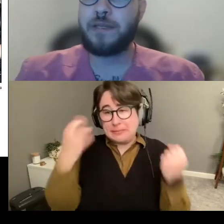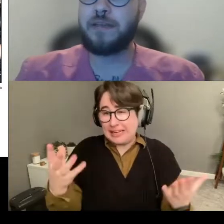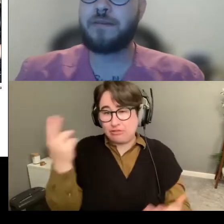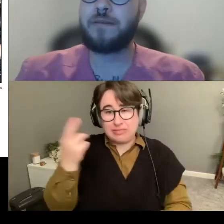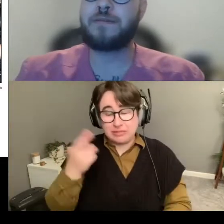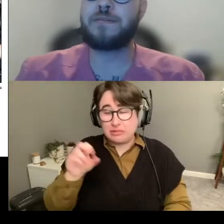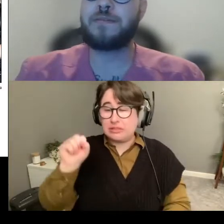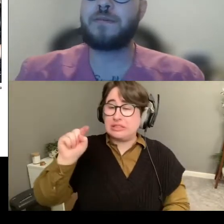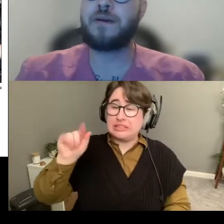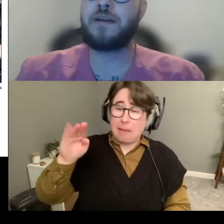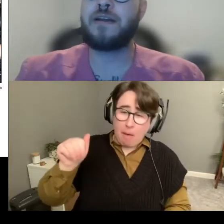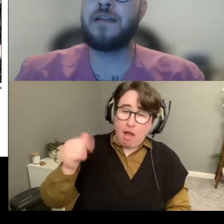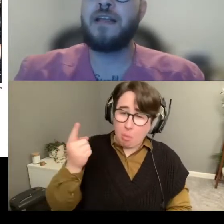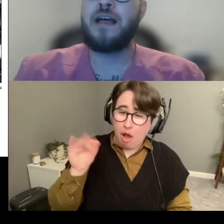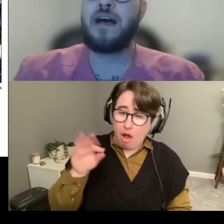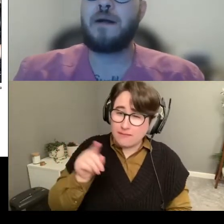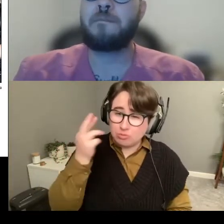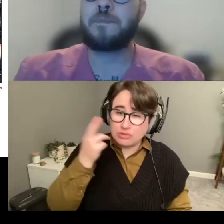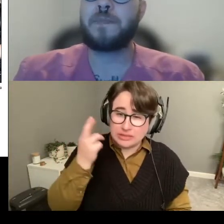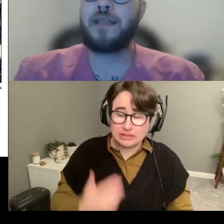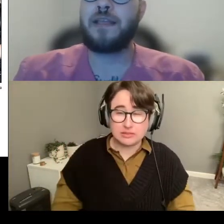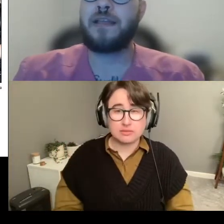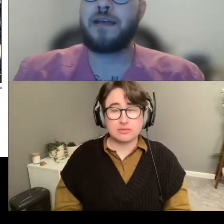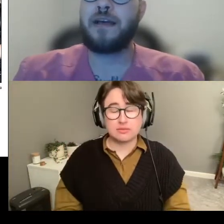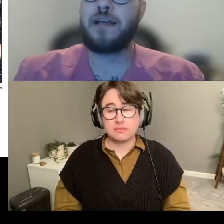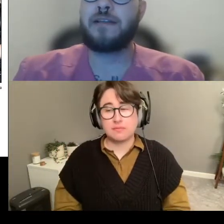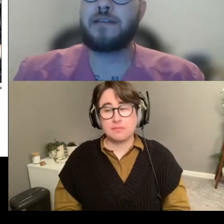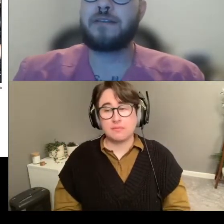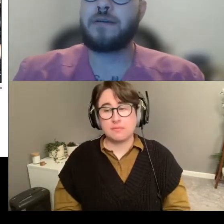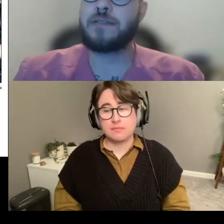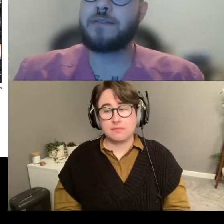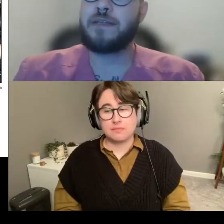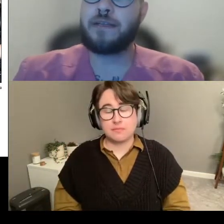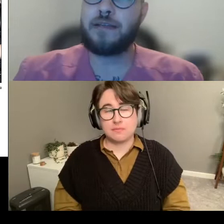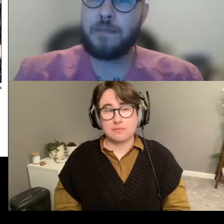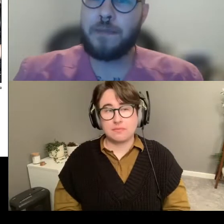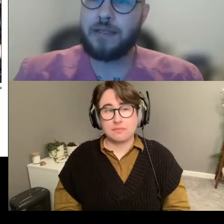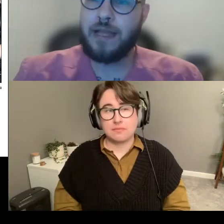We know those who are in lower socioeconomic classes,